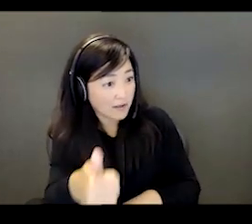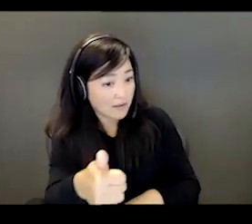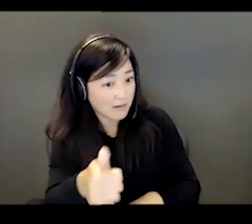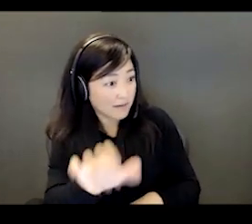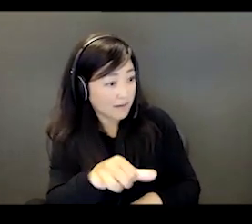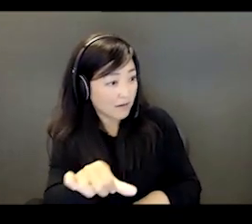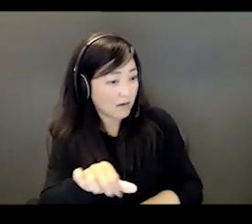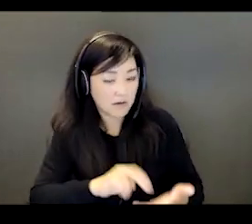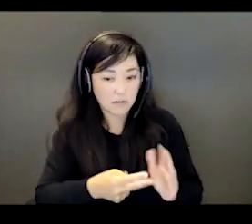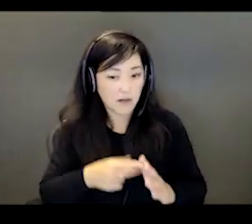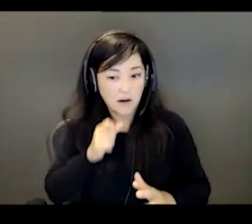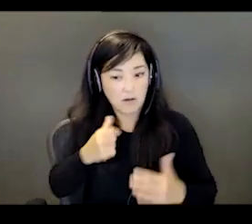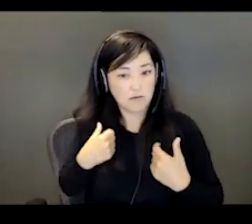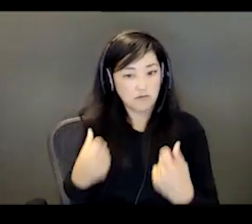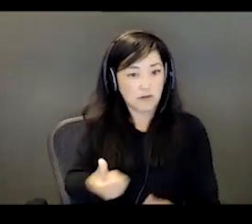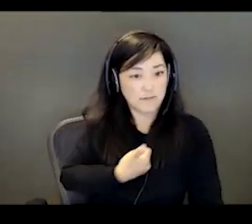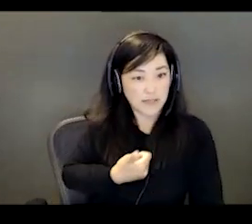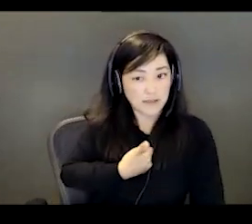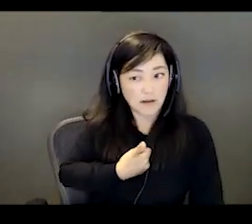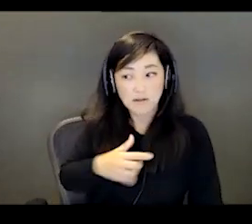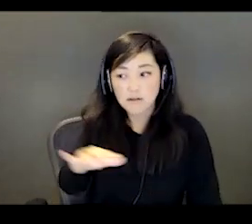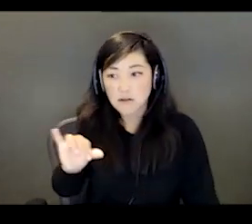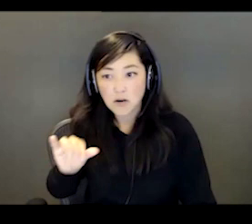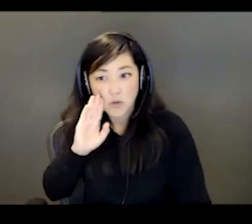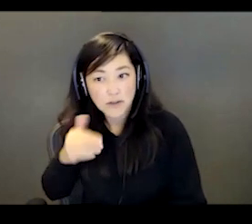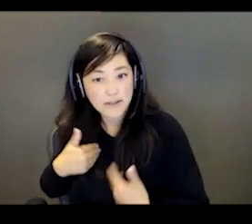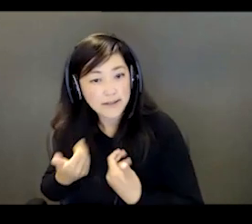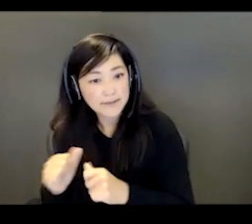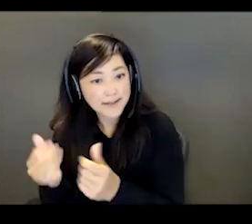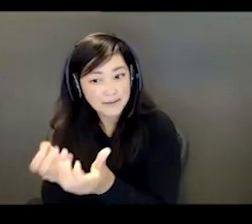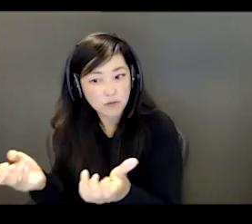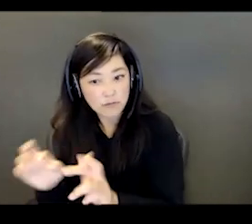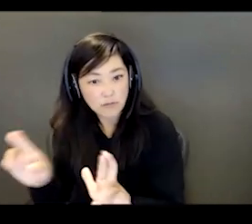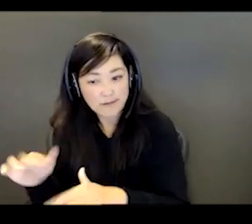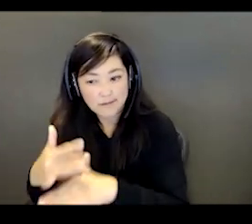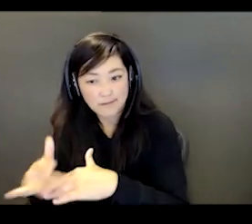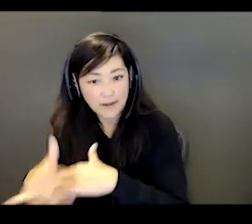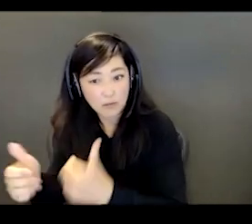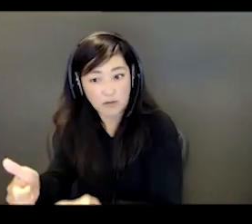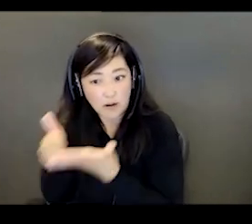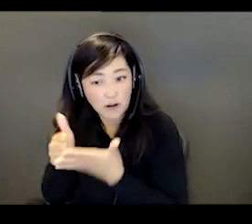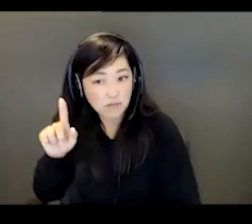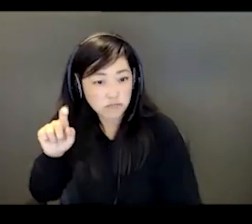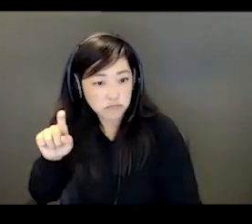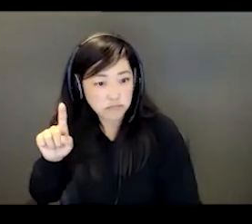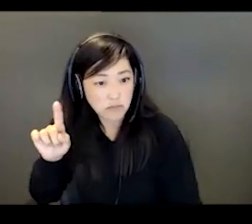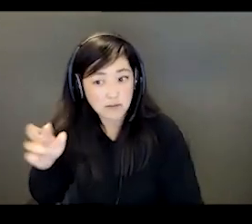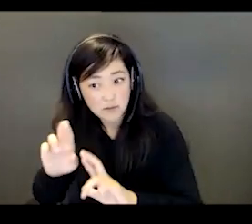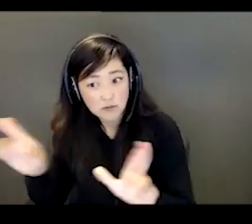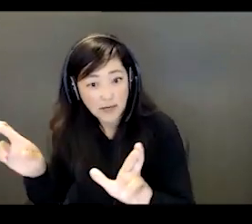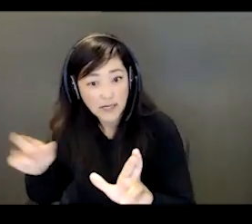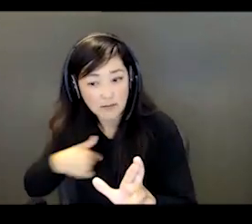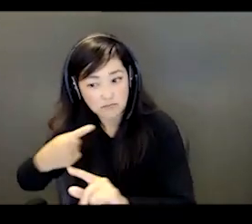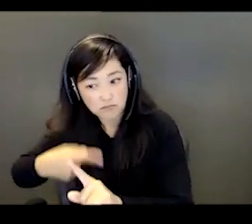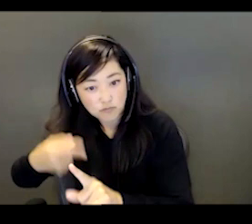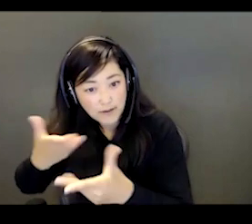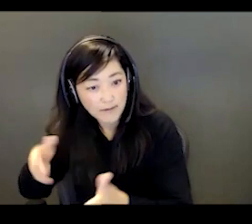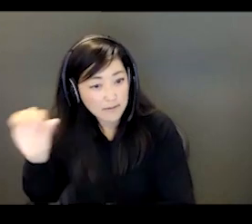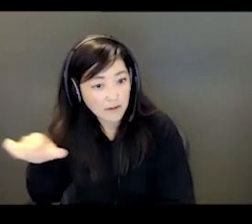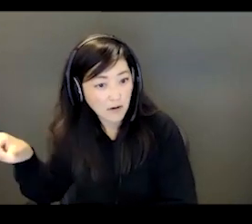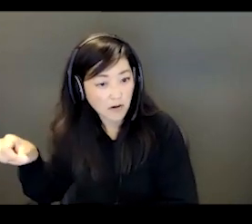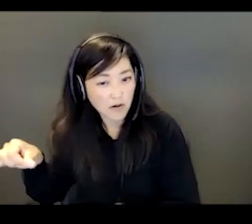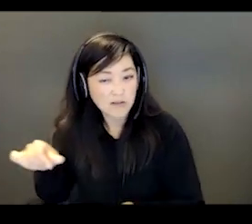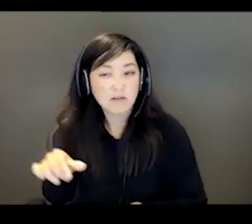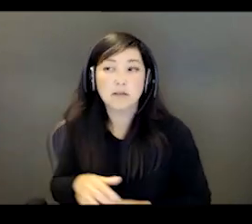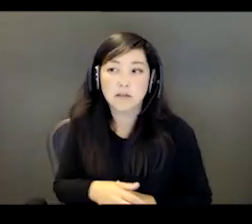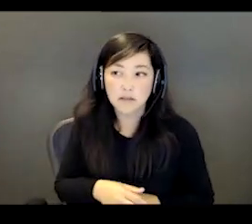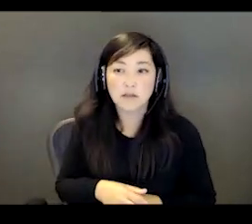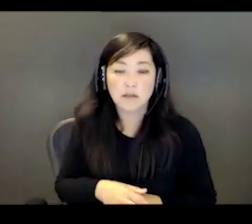And then same thing as we talked about earlier, any equipment. That would help with this then that's always you know the next step too and equipment.